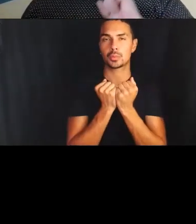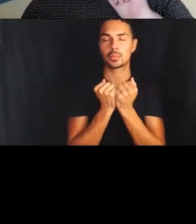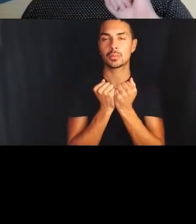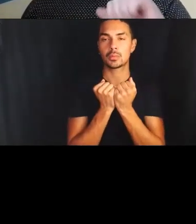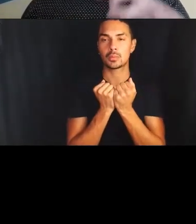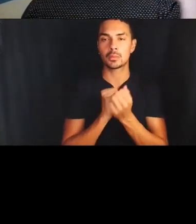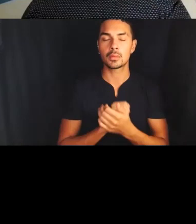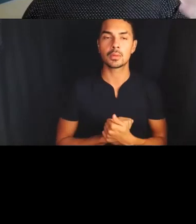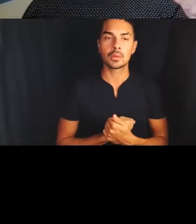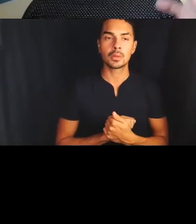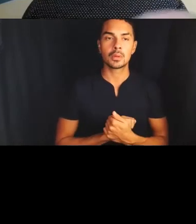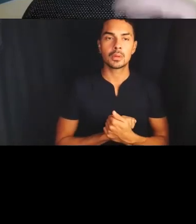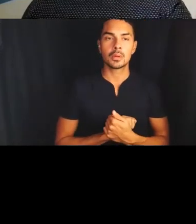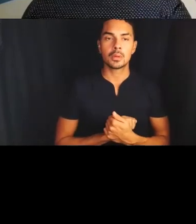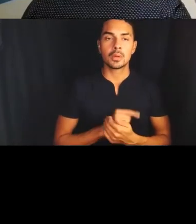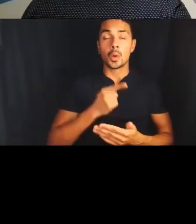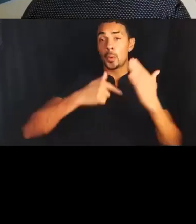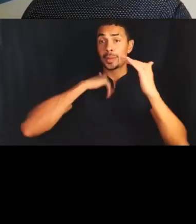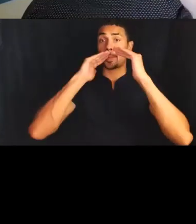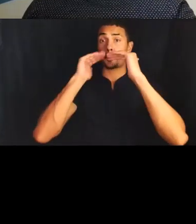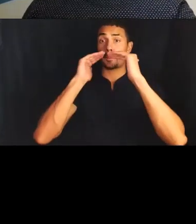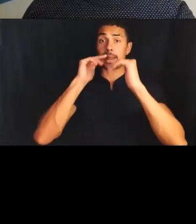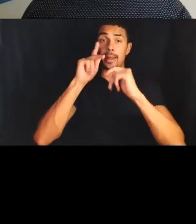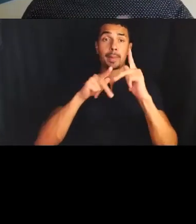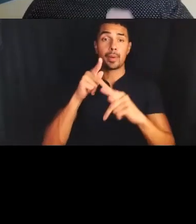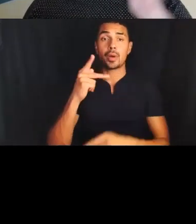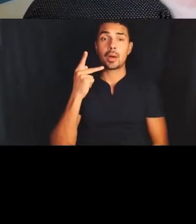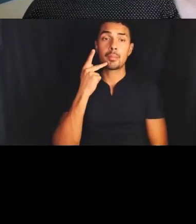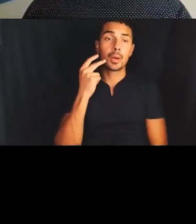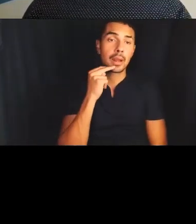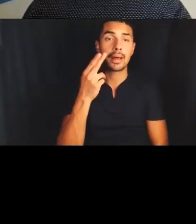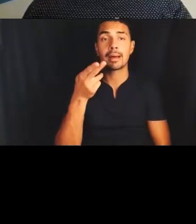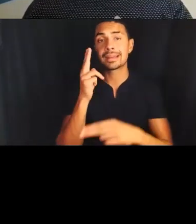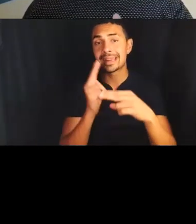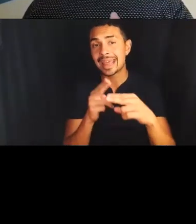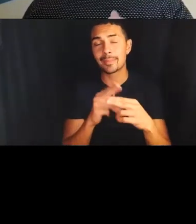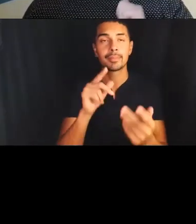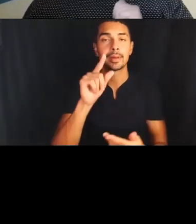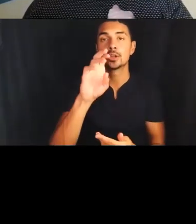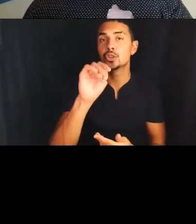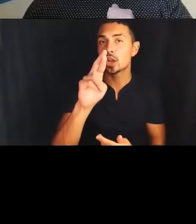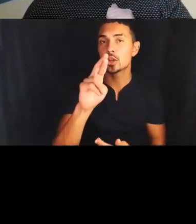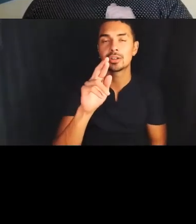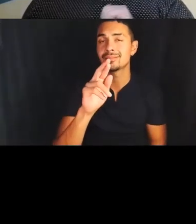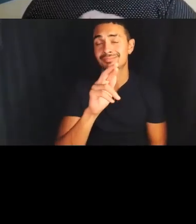What, you know, what we expected, people's pronouns and names and genders are not being respected.